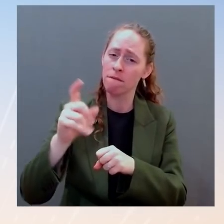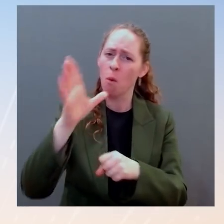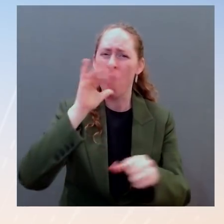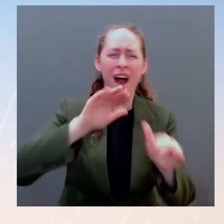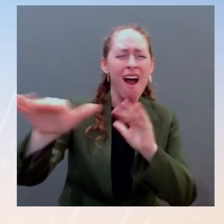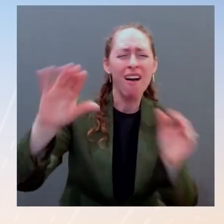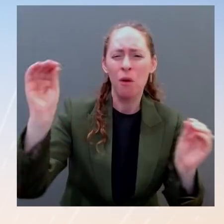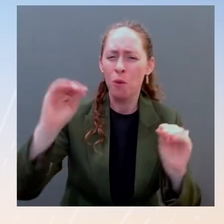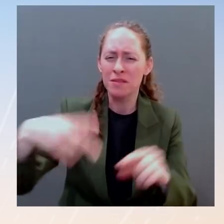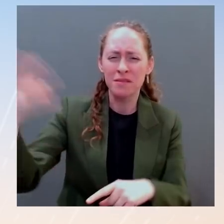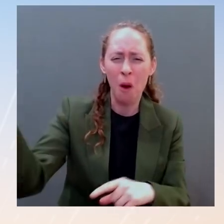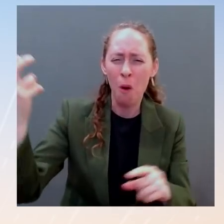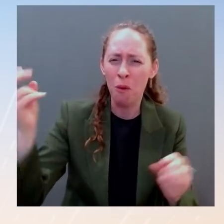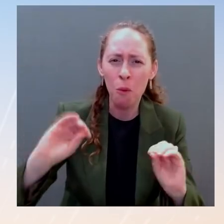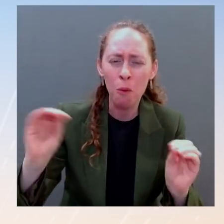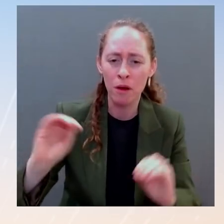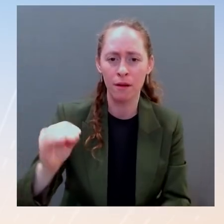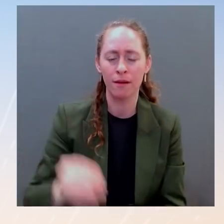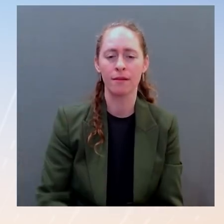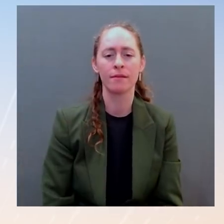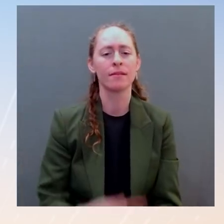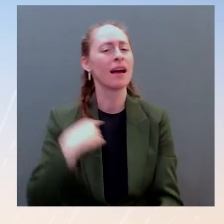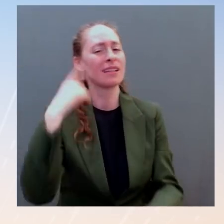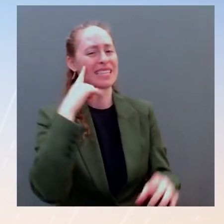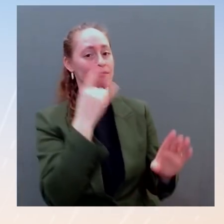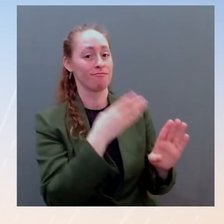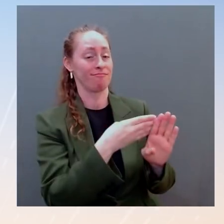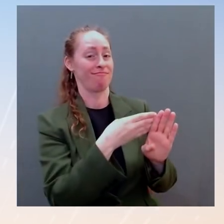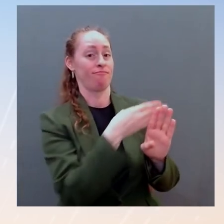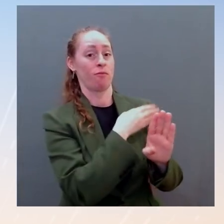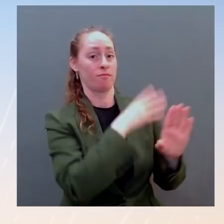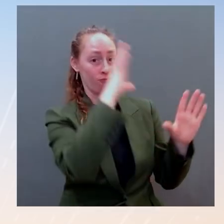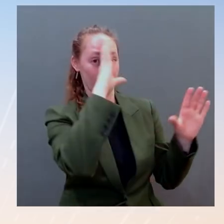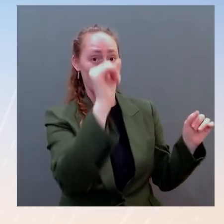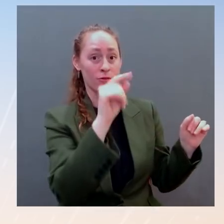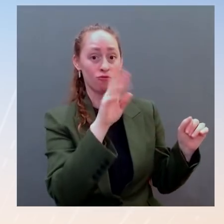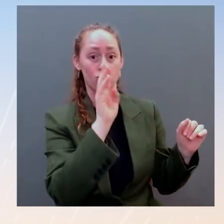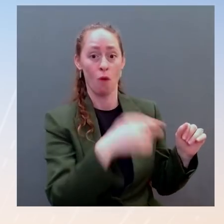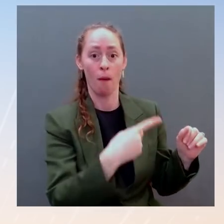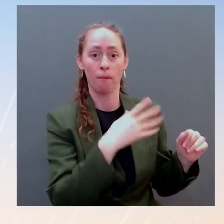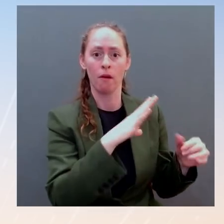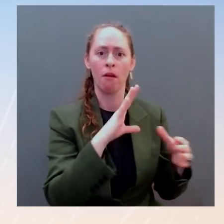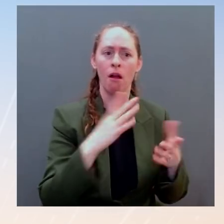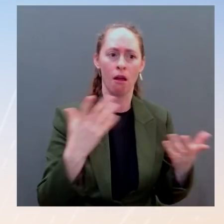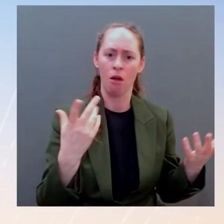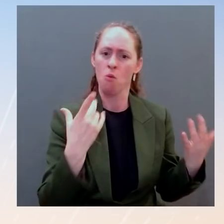Two questions on Brazil. First, last Friday, President Biden said the United States and rich countries